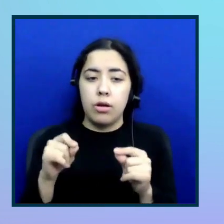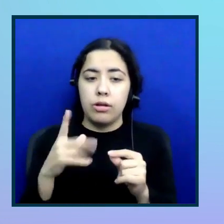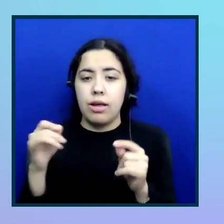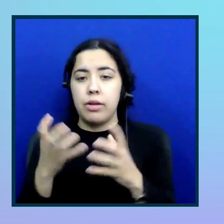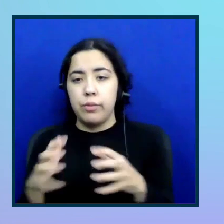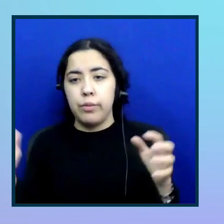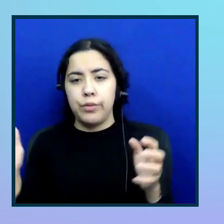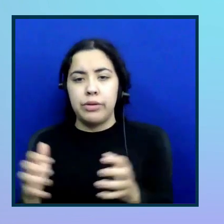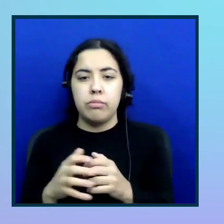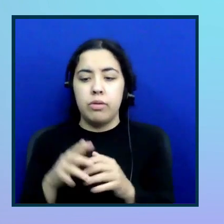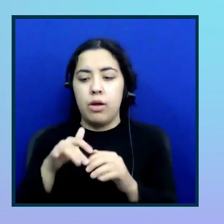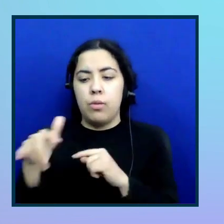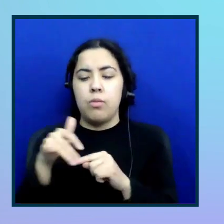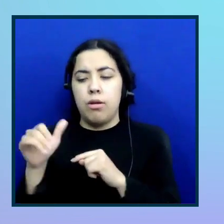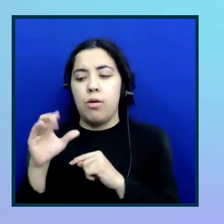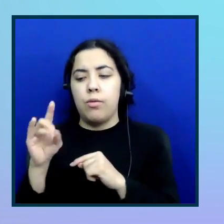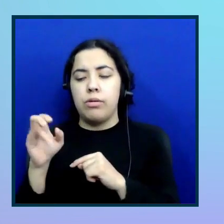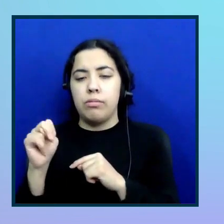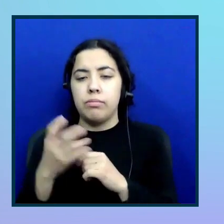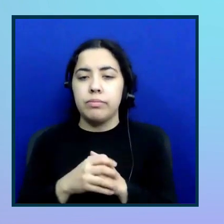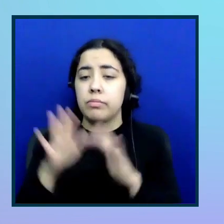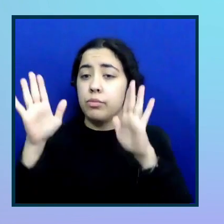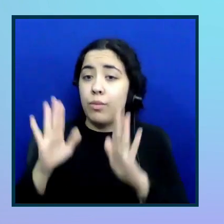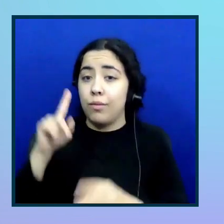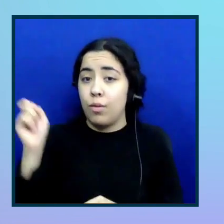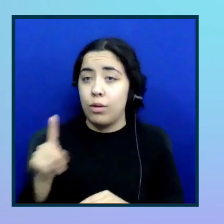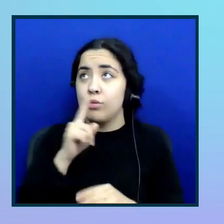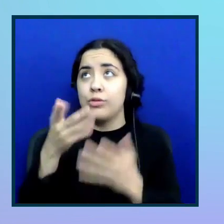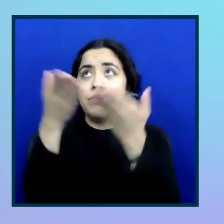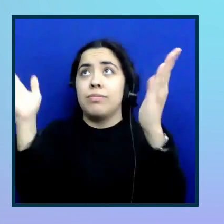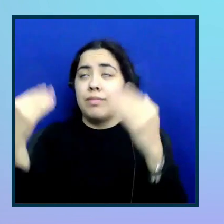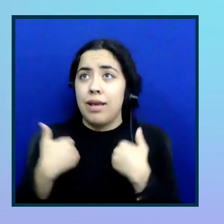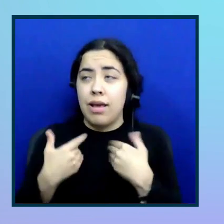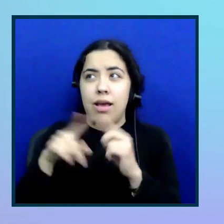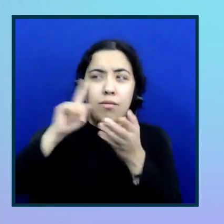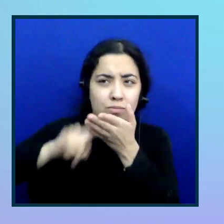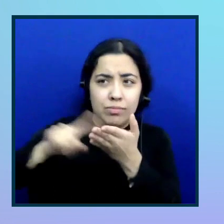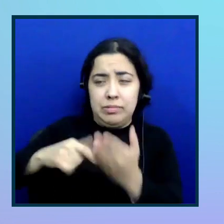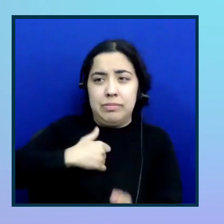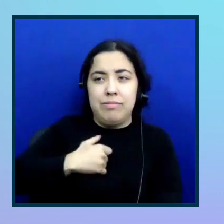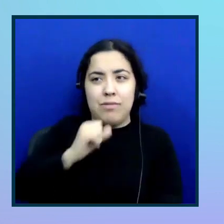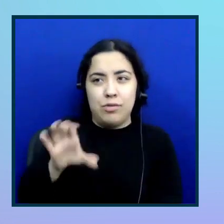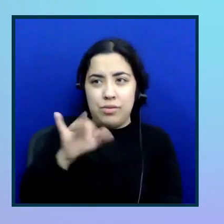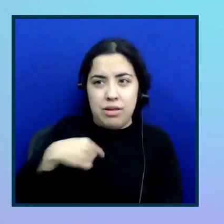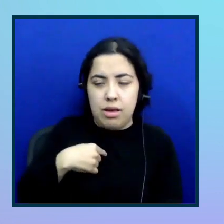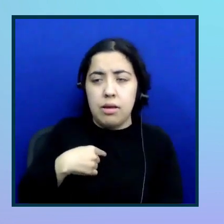That's a great question. I'm sure they must exist. I haven't done a lot of research into this myself. A lot of what we build in house